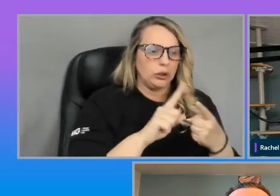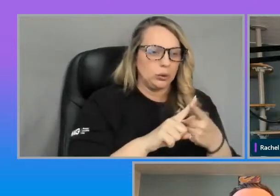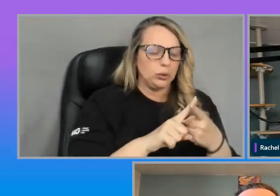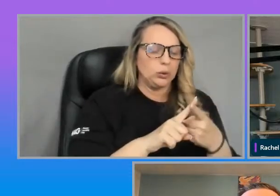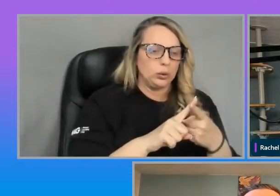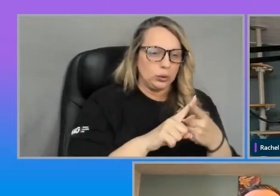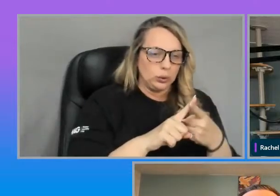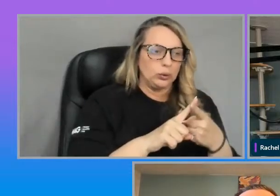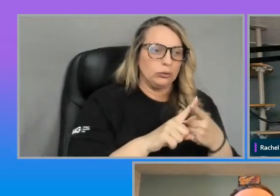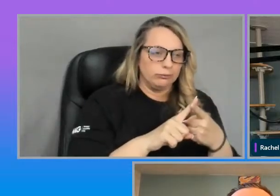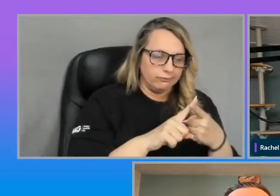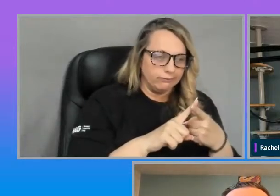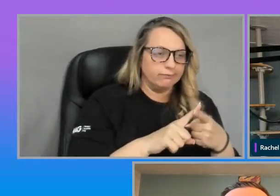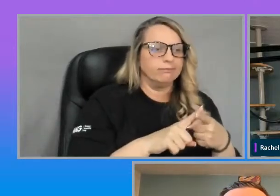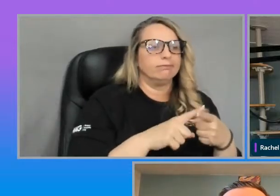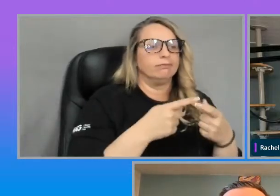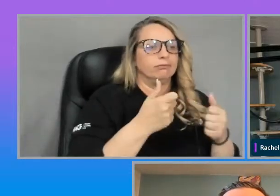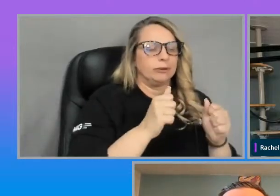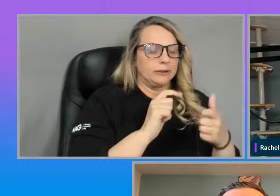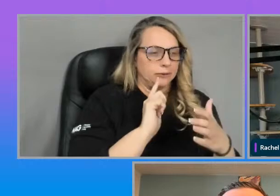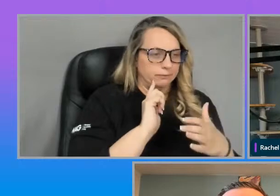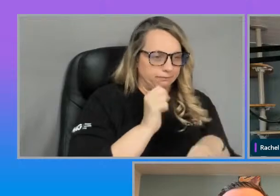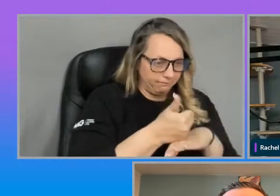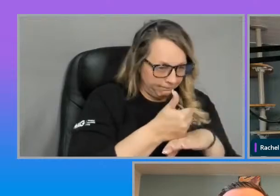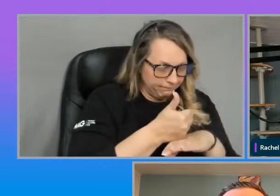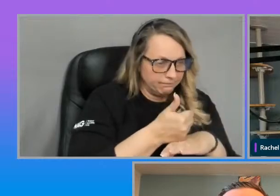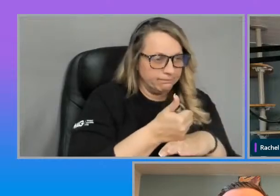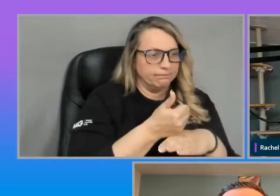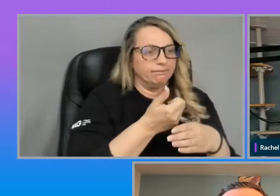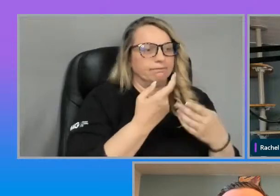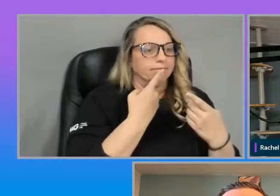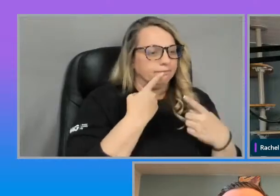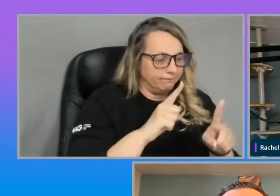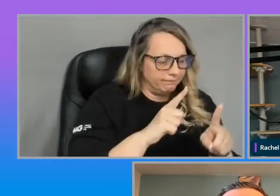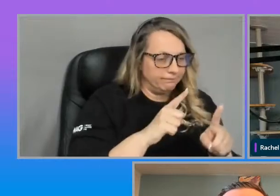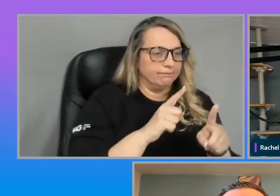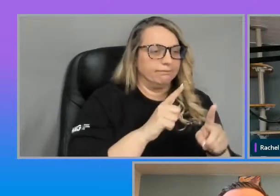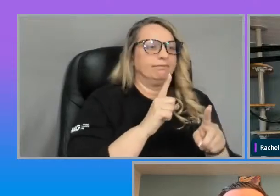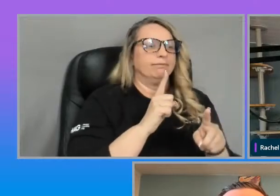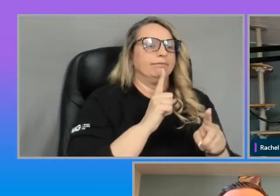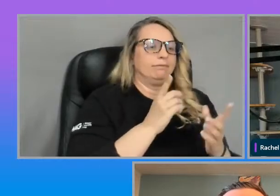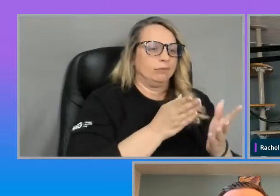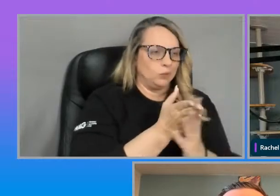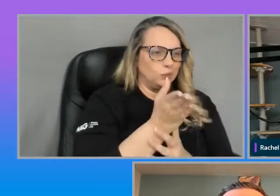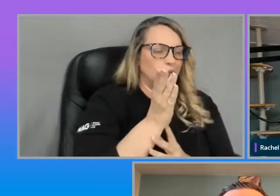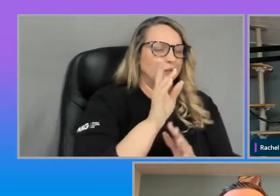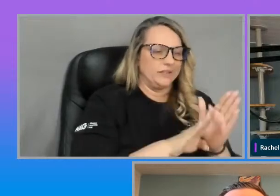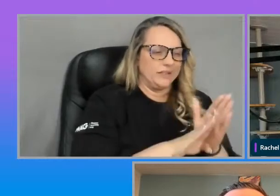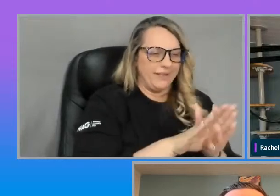get something through and get something into into development